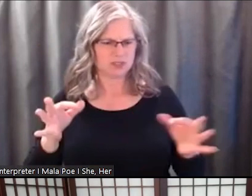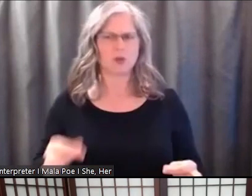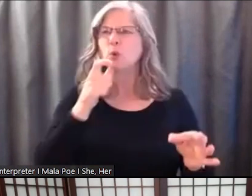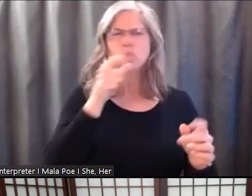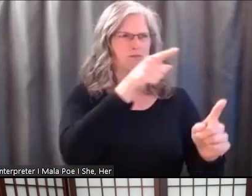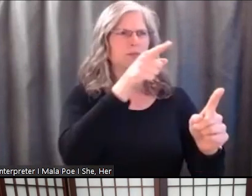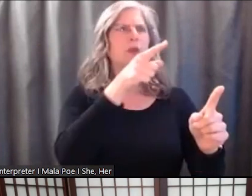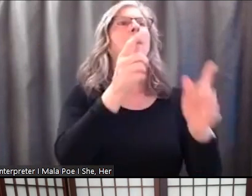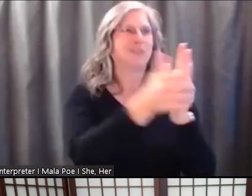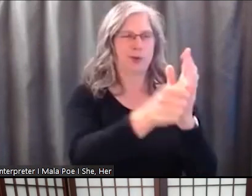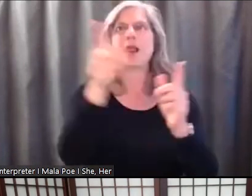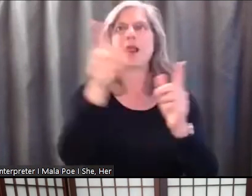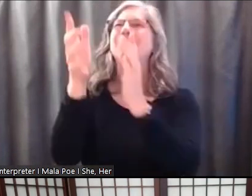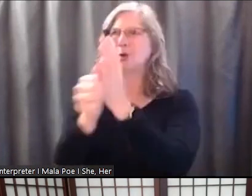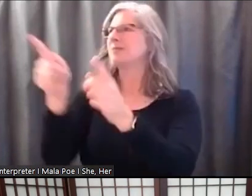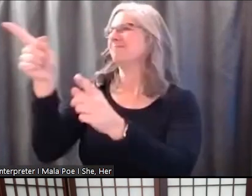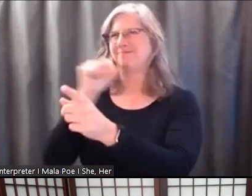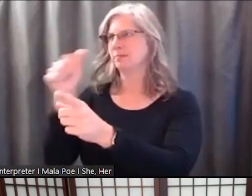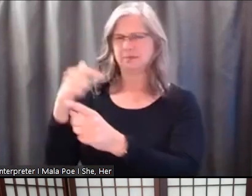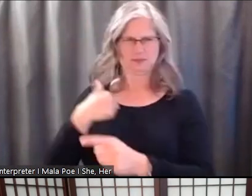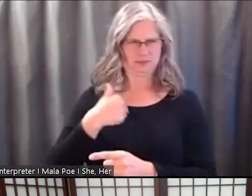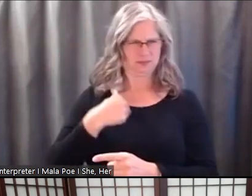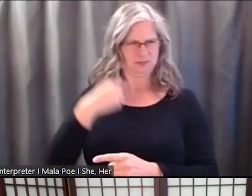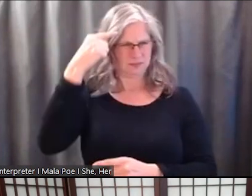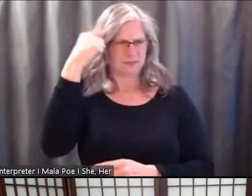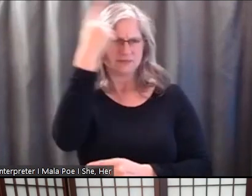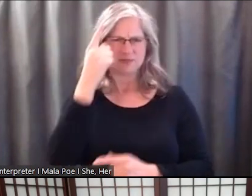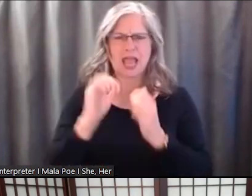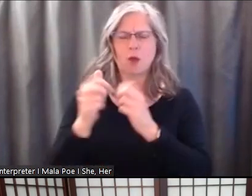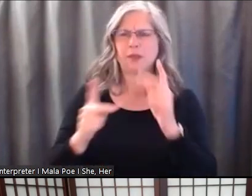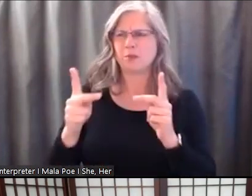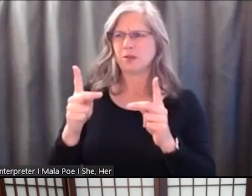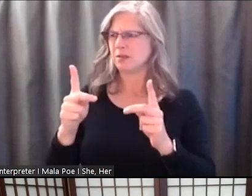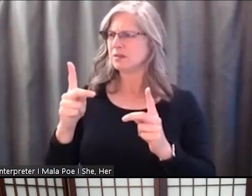And I thought in my mind, there's nobody that can determine the fluency of people other than the people themselves,